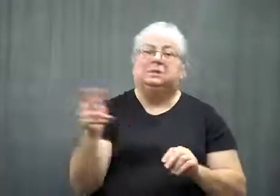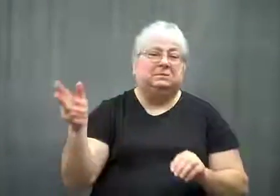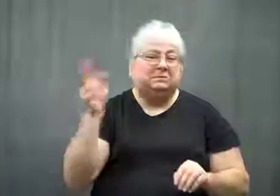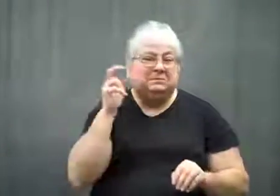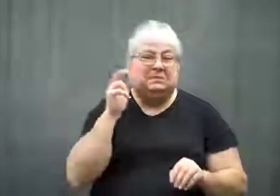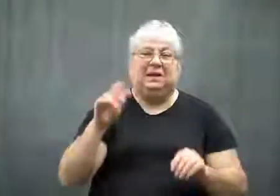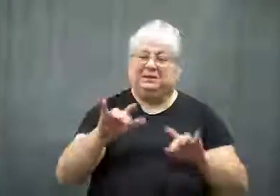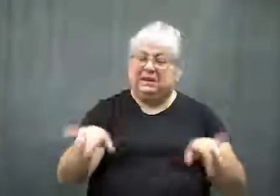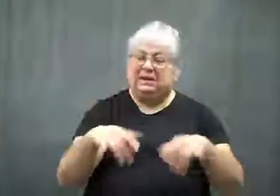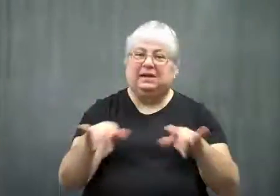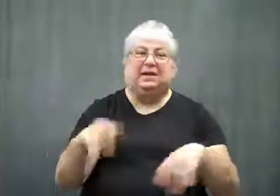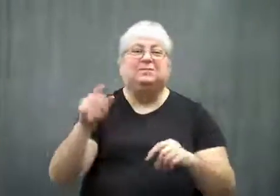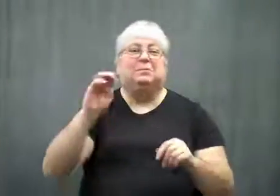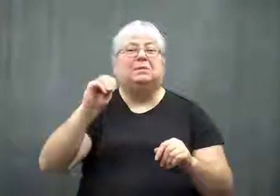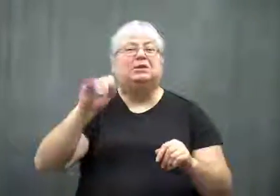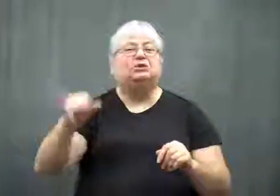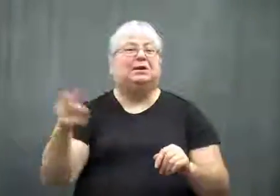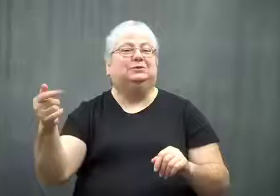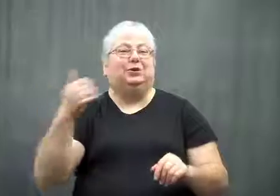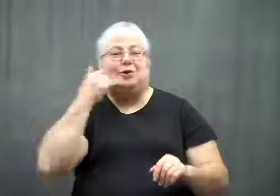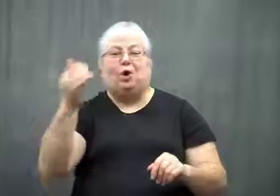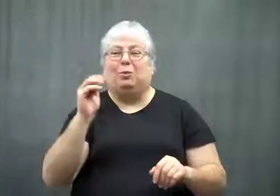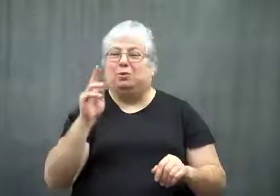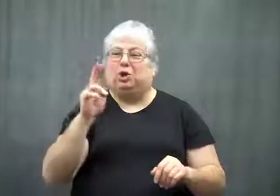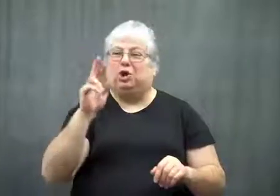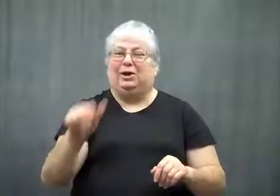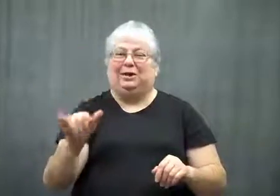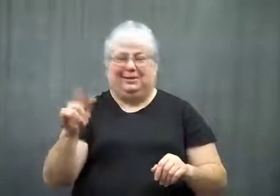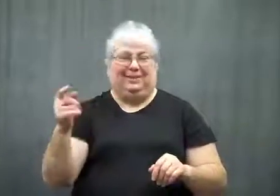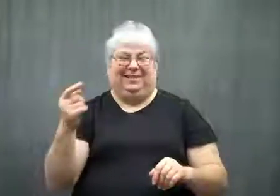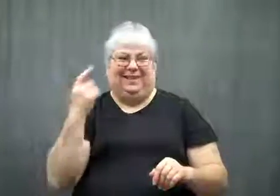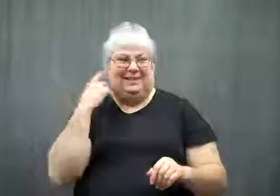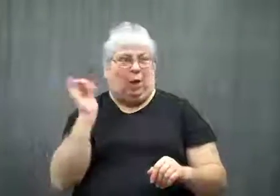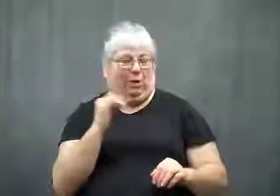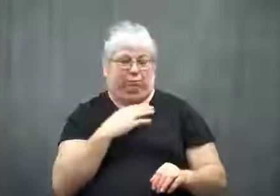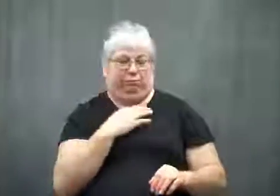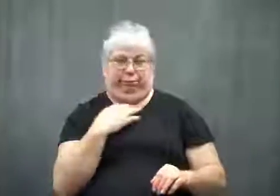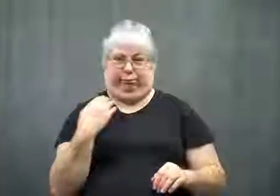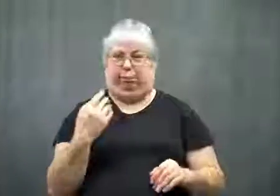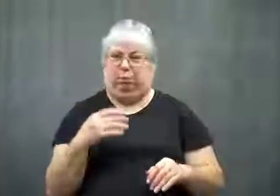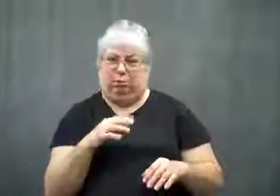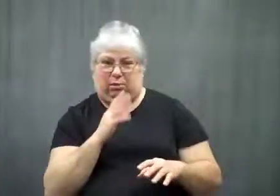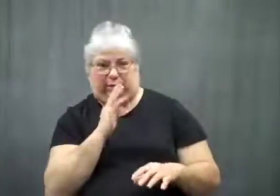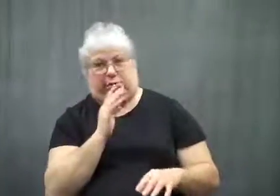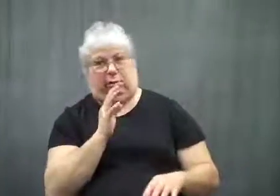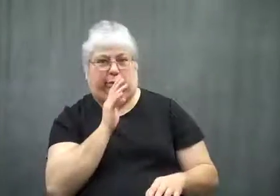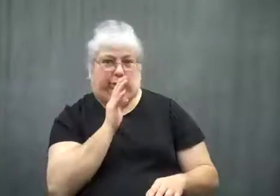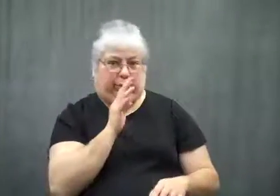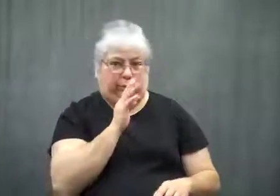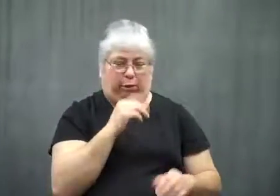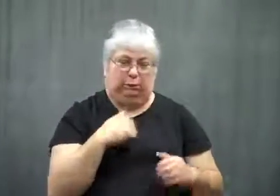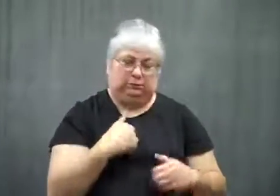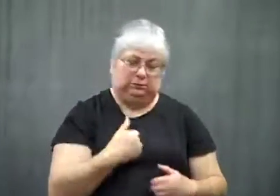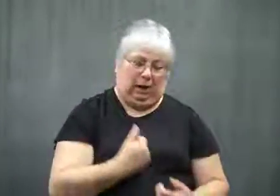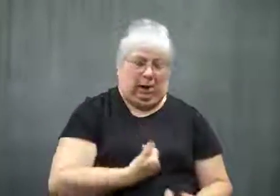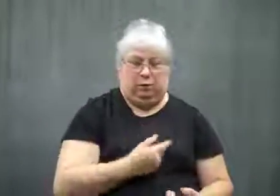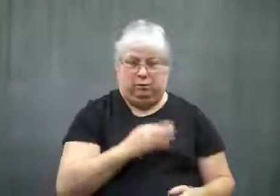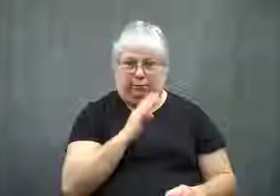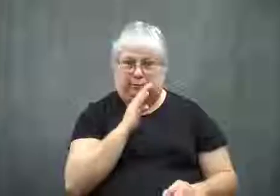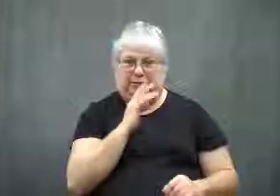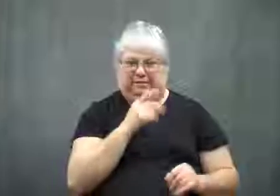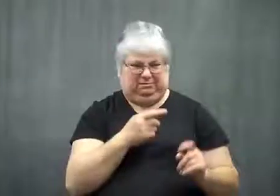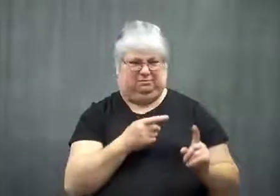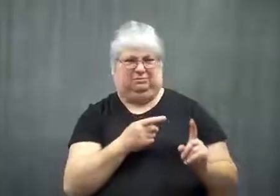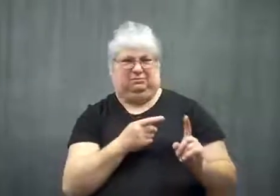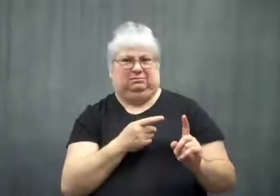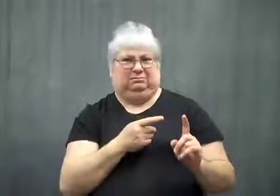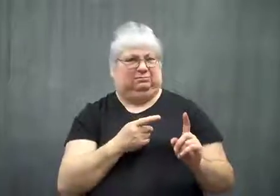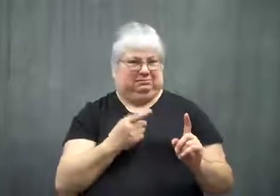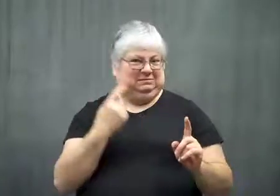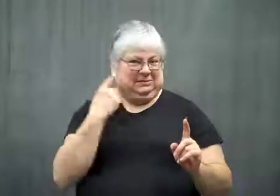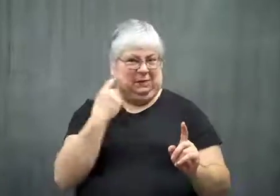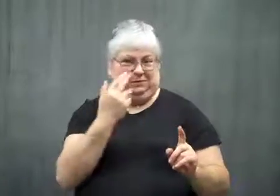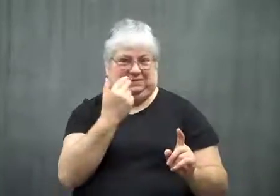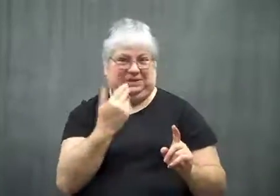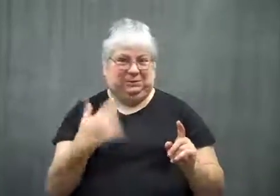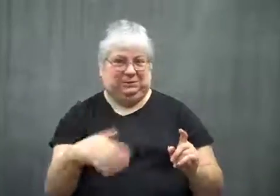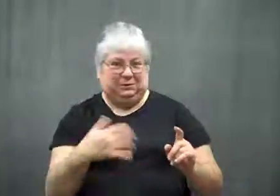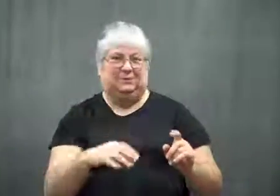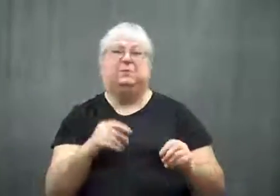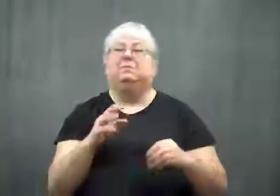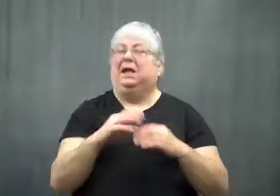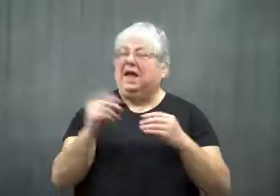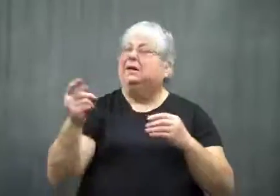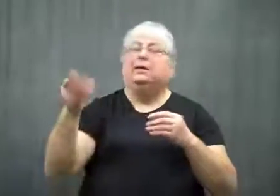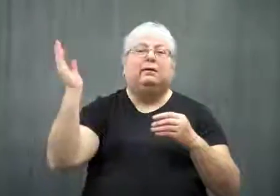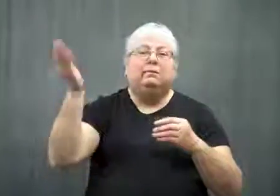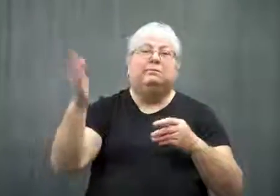The jury heard a call from Jackson to Murray. His words were slurred and he sounded tired.